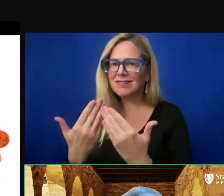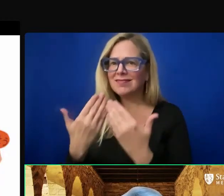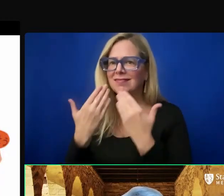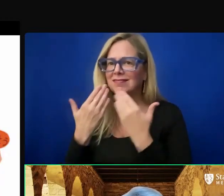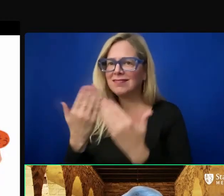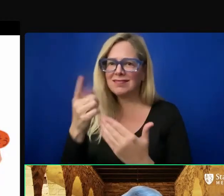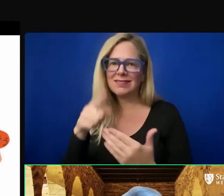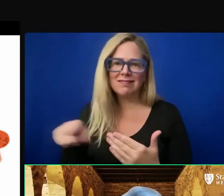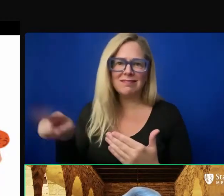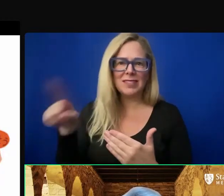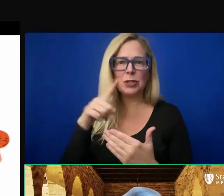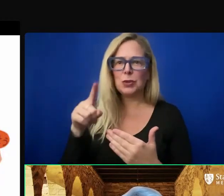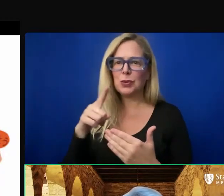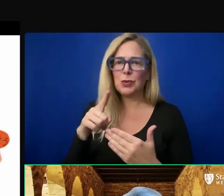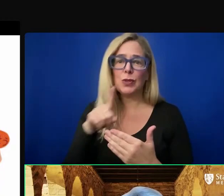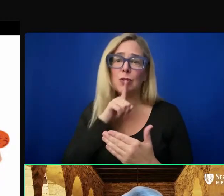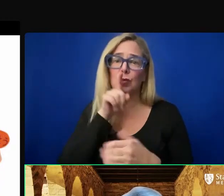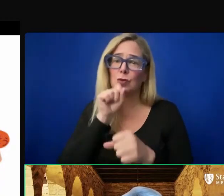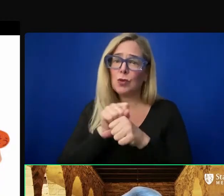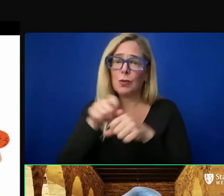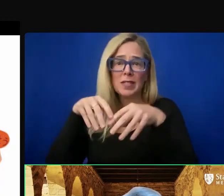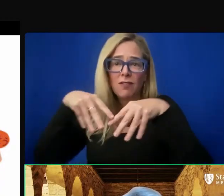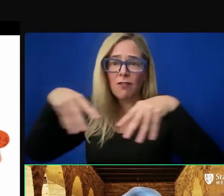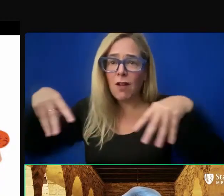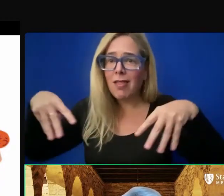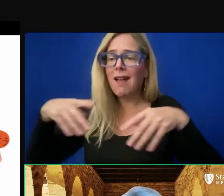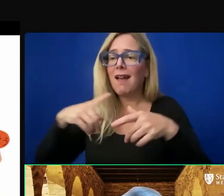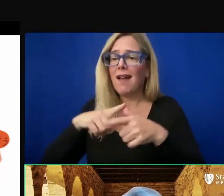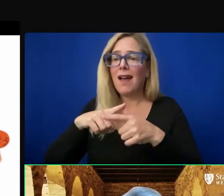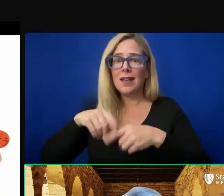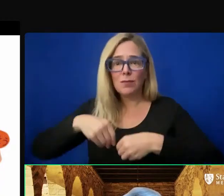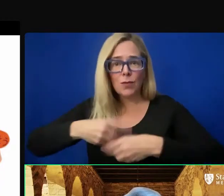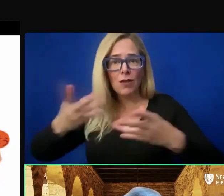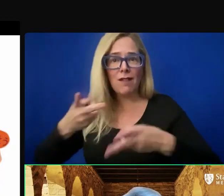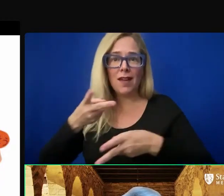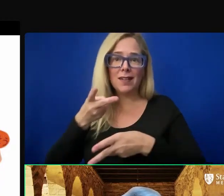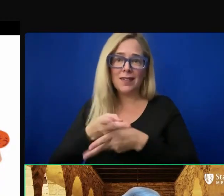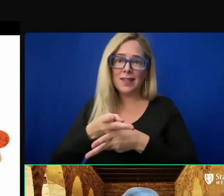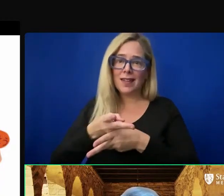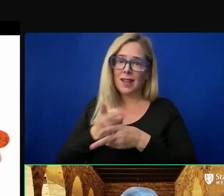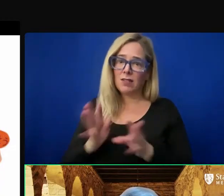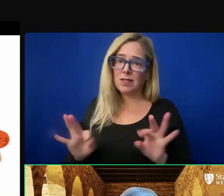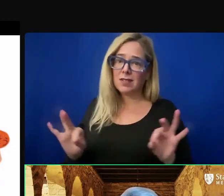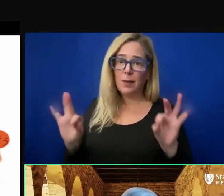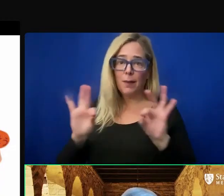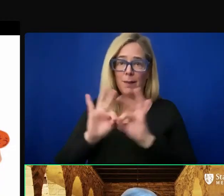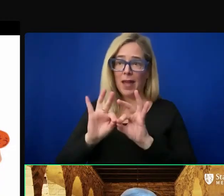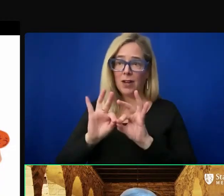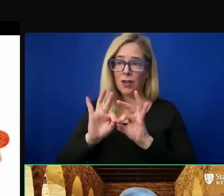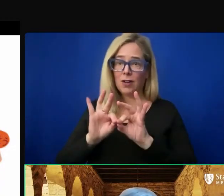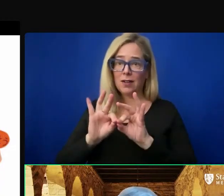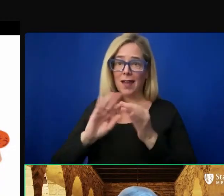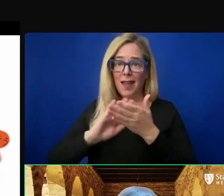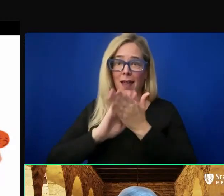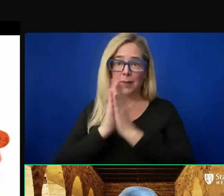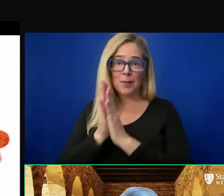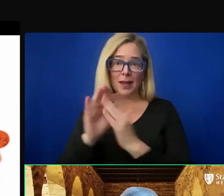the frontline delivering the care that matters and building the change we all believe in.